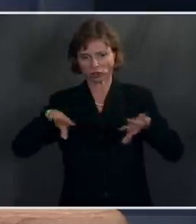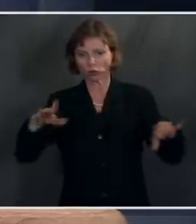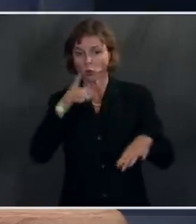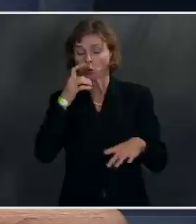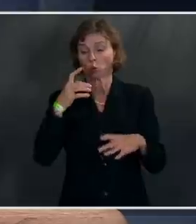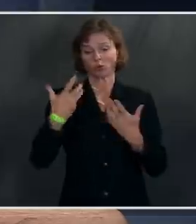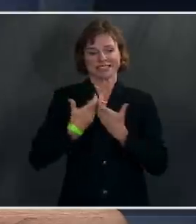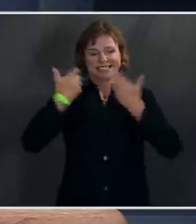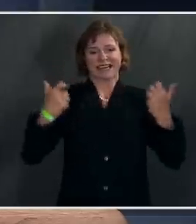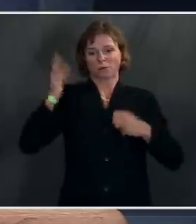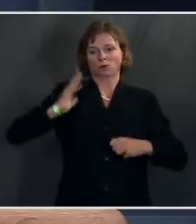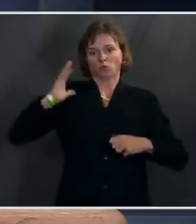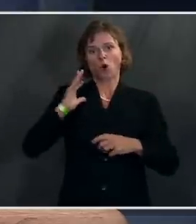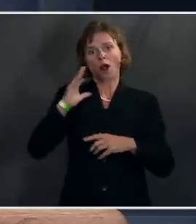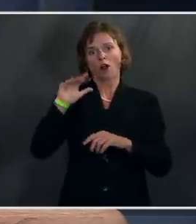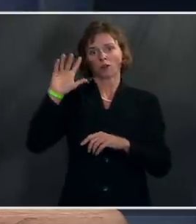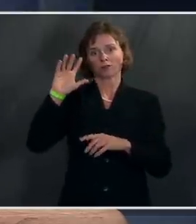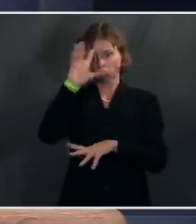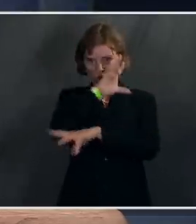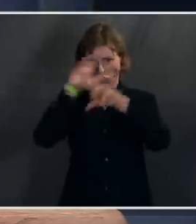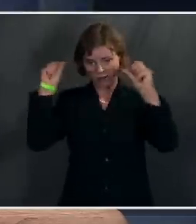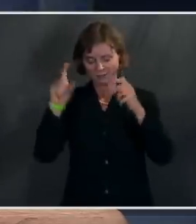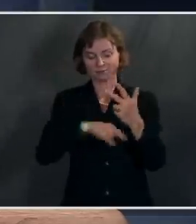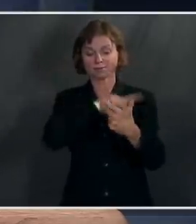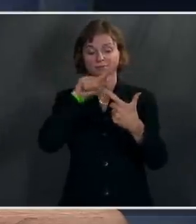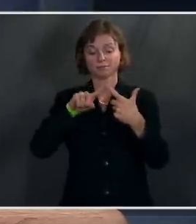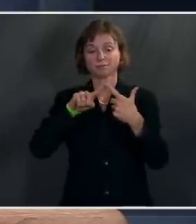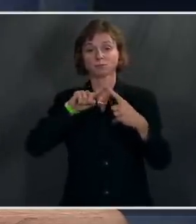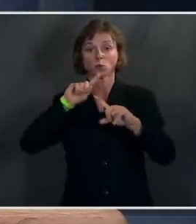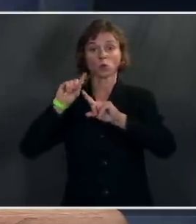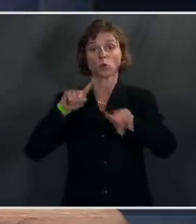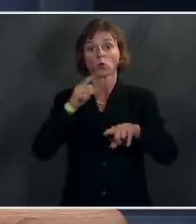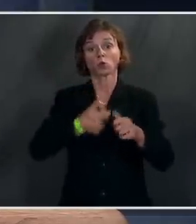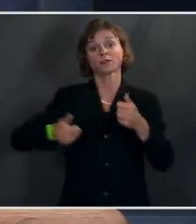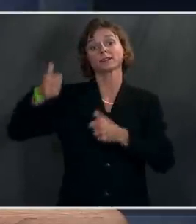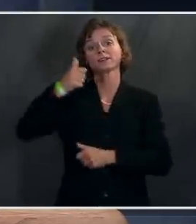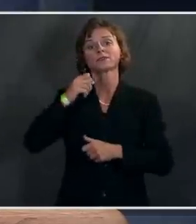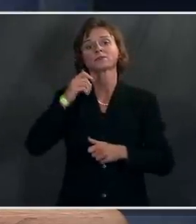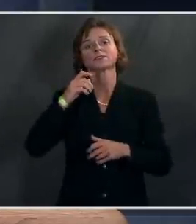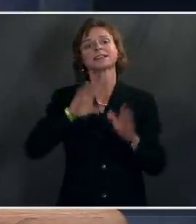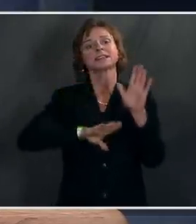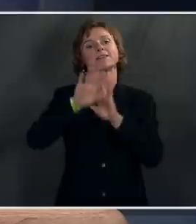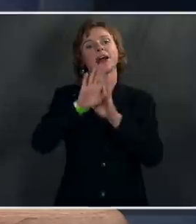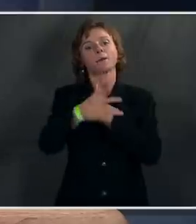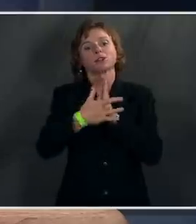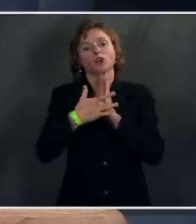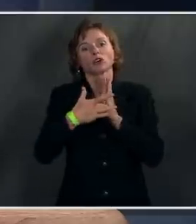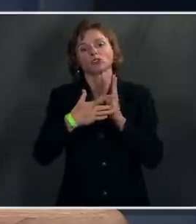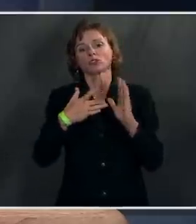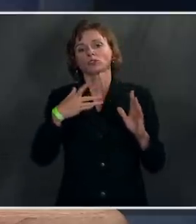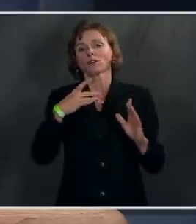The second executive order develops a strategy to address the root causes of migration across our borders